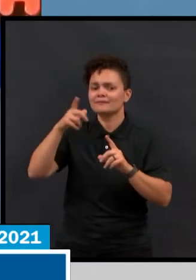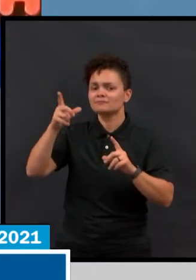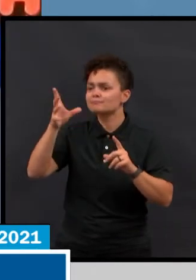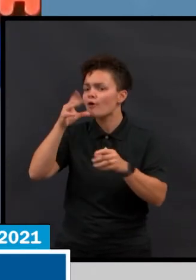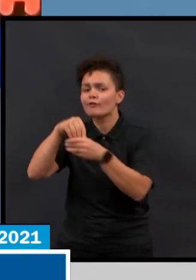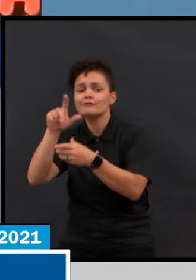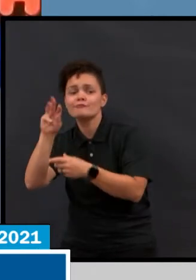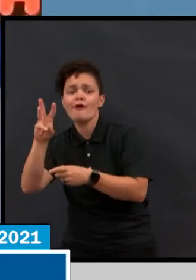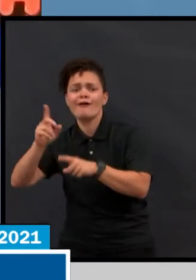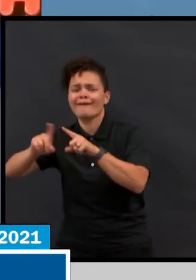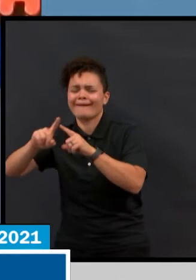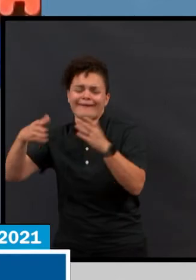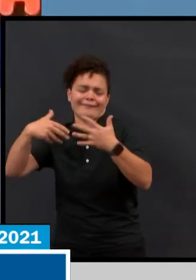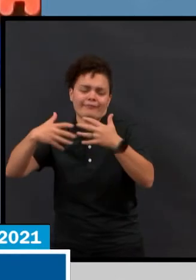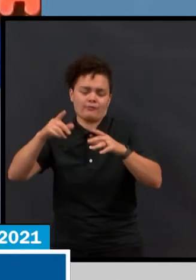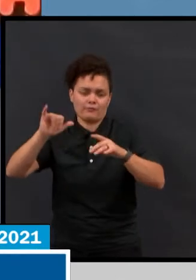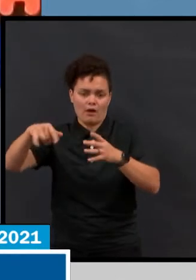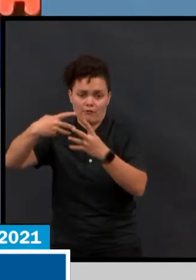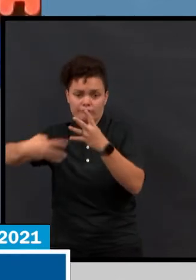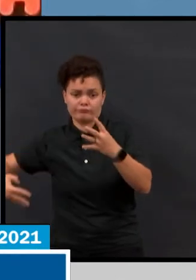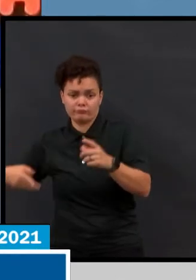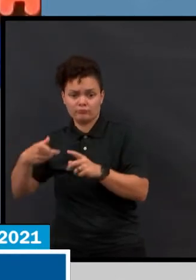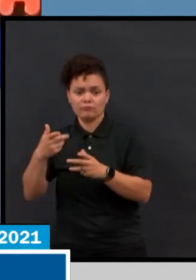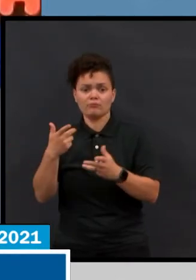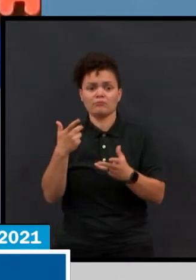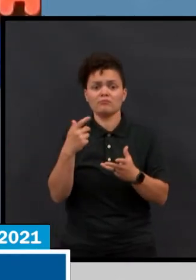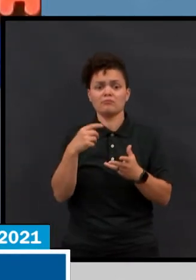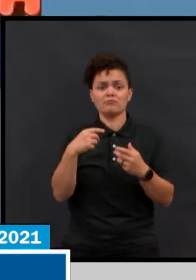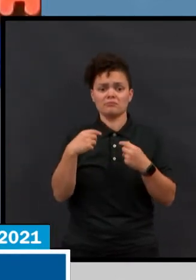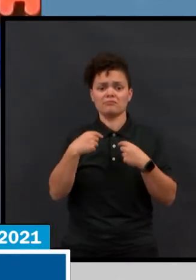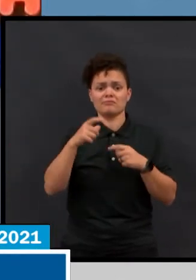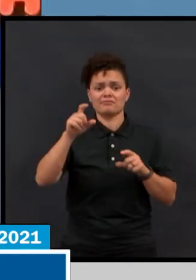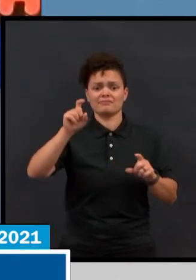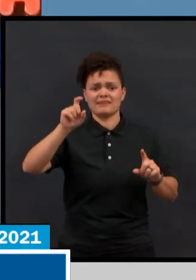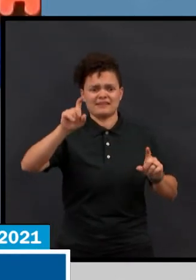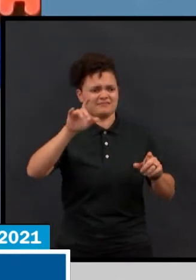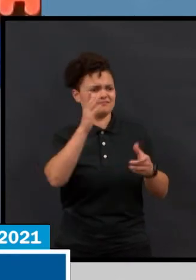but there are also entire neighborhoods where it's not allowed and one of those neighborhoods is east